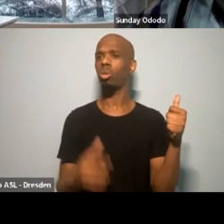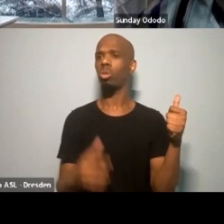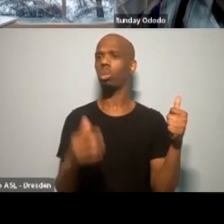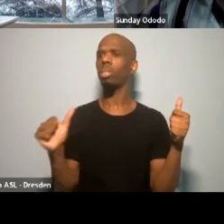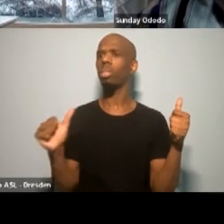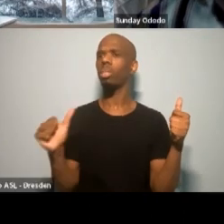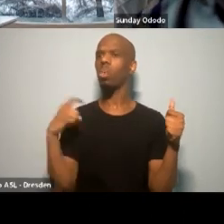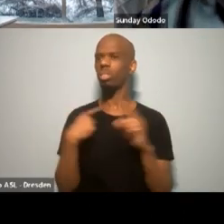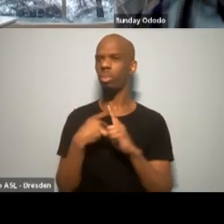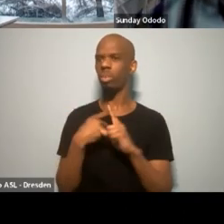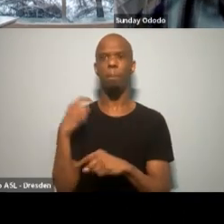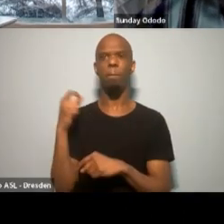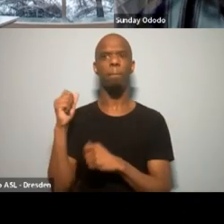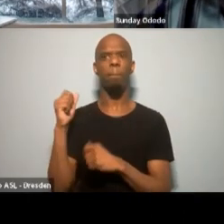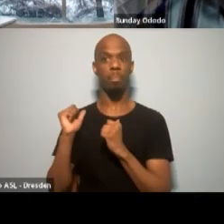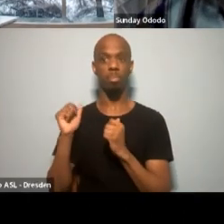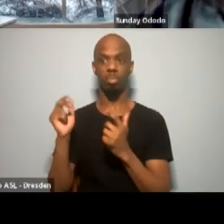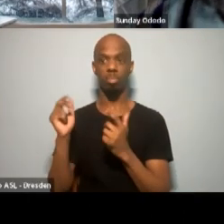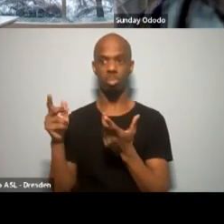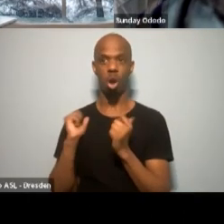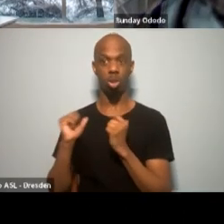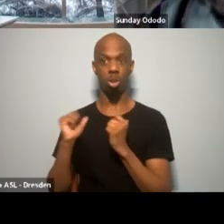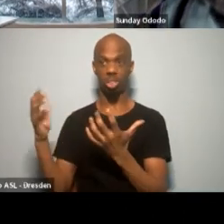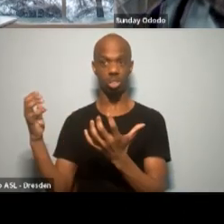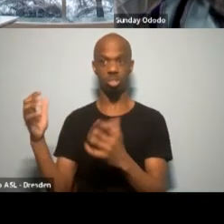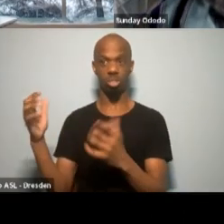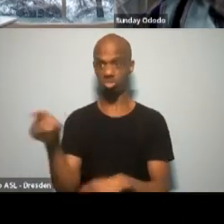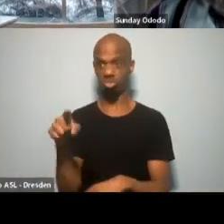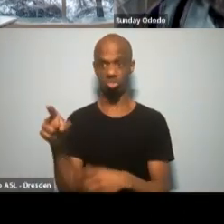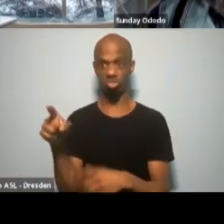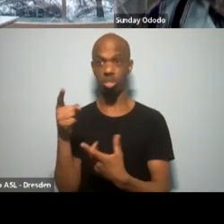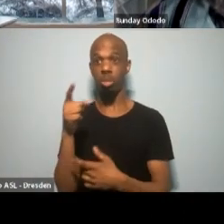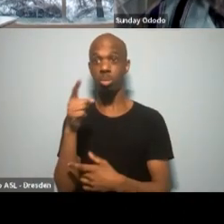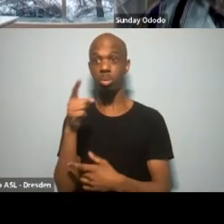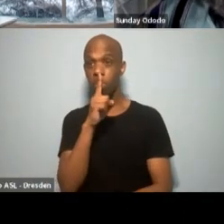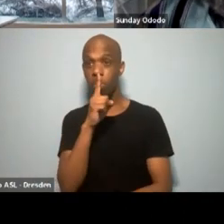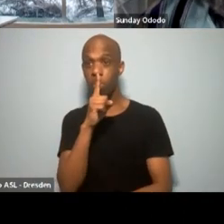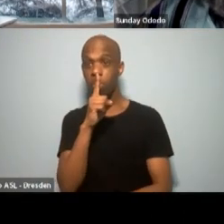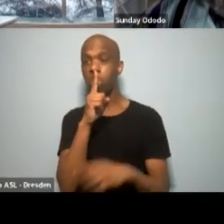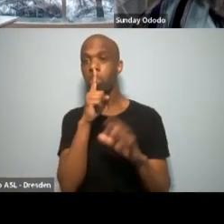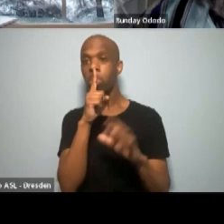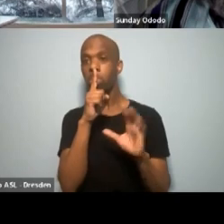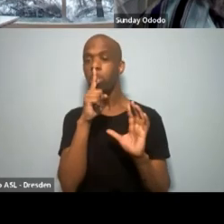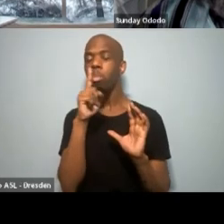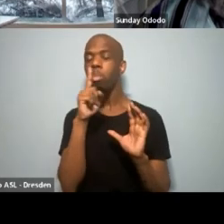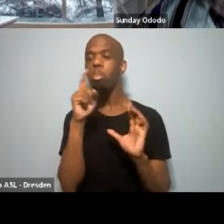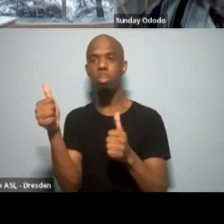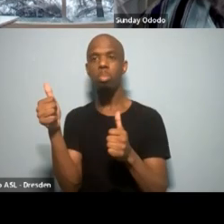If not, I'm gonna take advantage of my role as the anchor or the facilitator